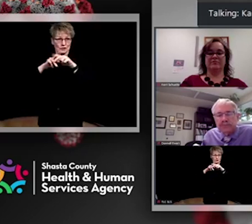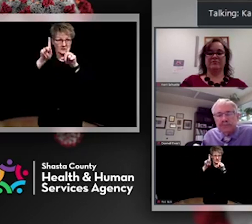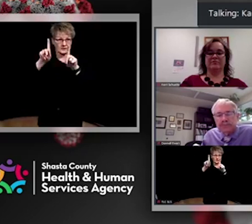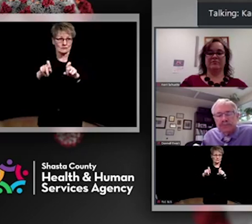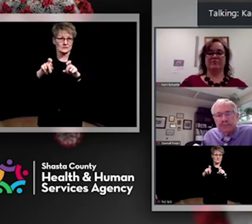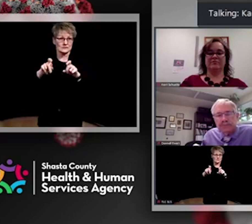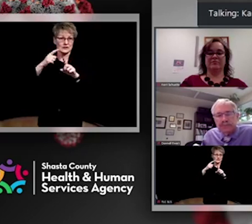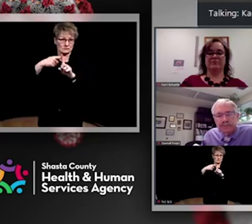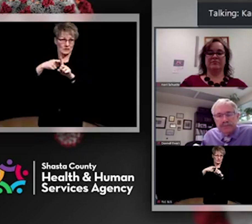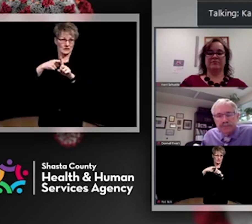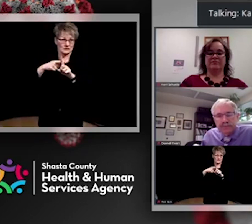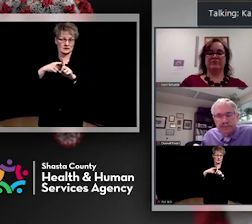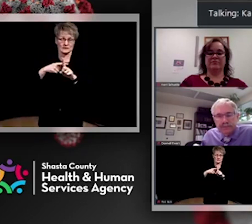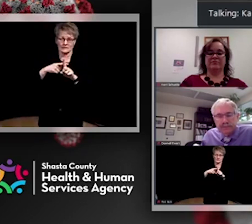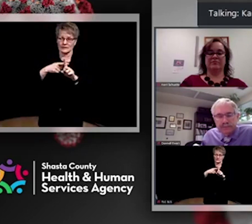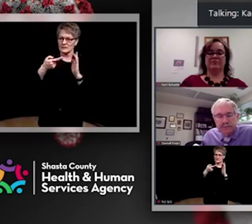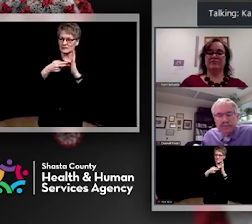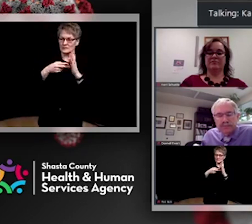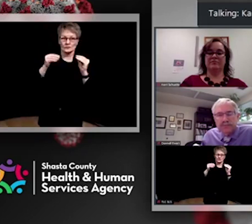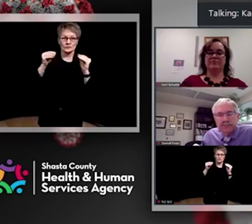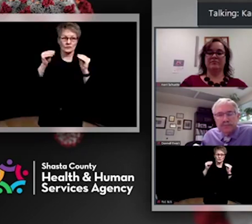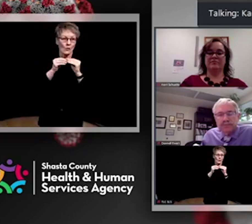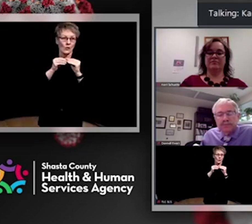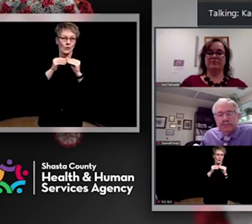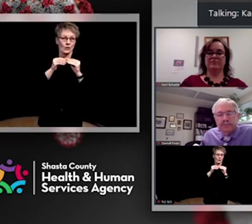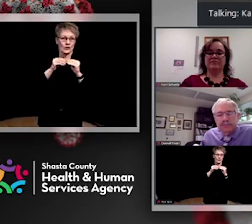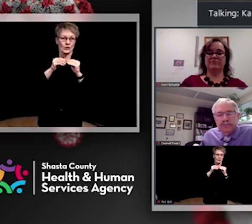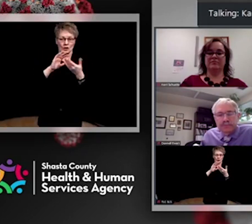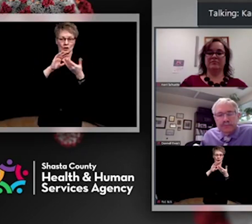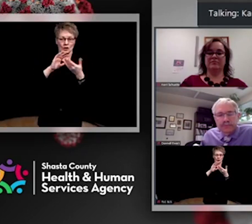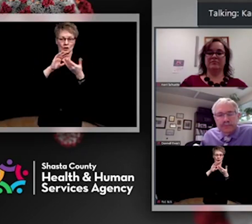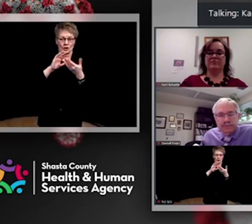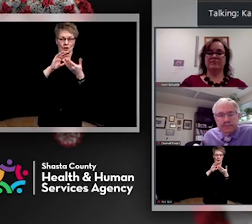community. So, anybody having a Halloween party is more likely to have someone show up who has it,